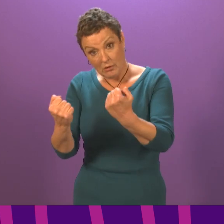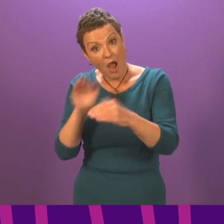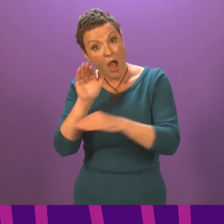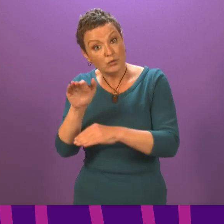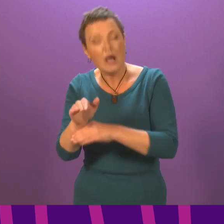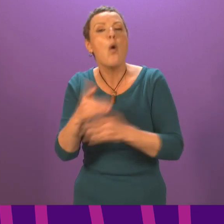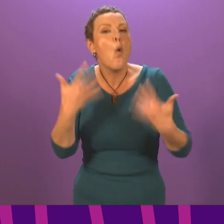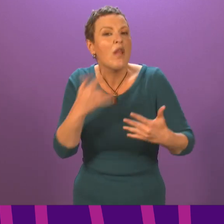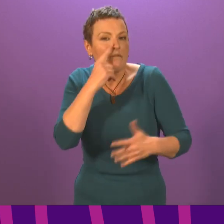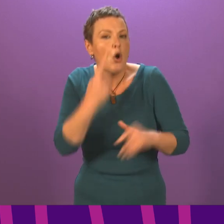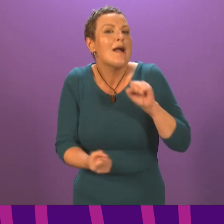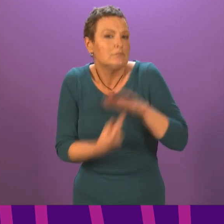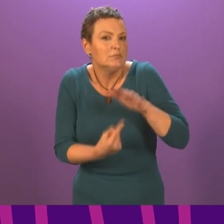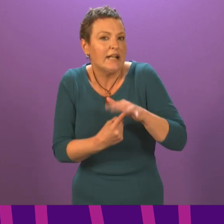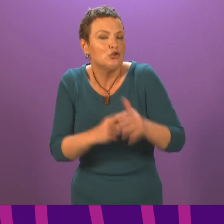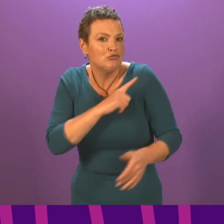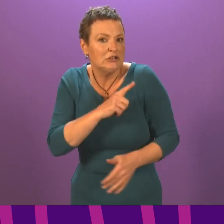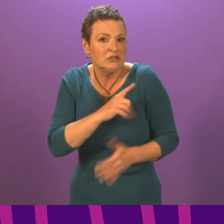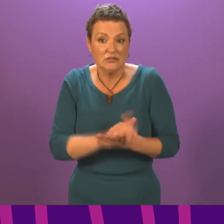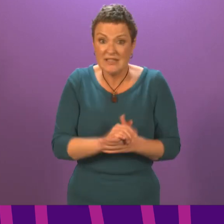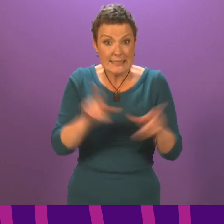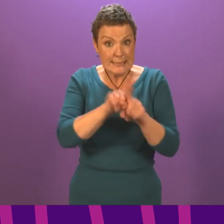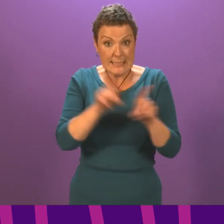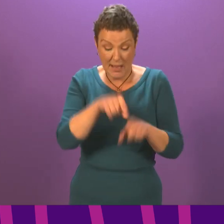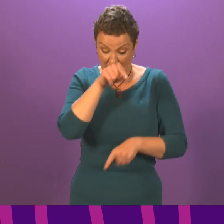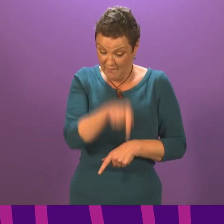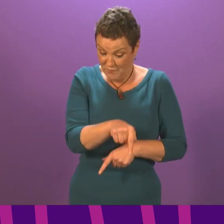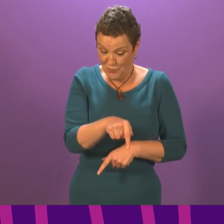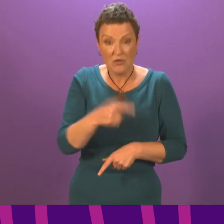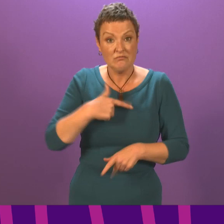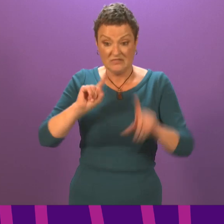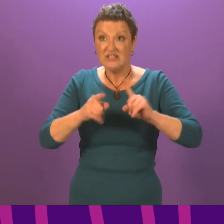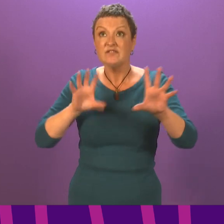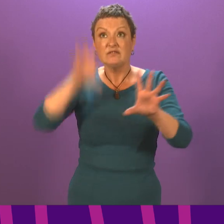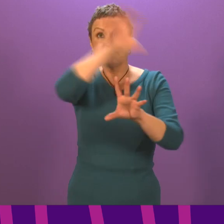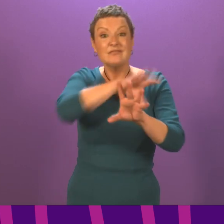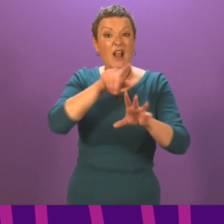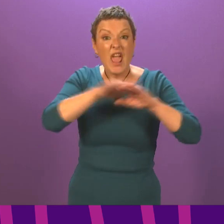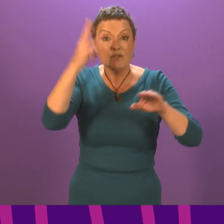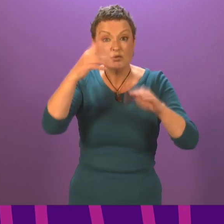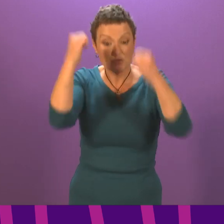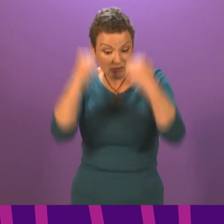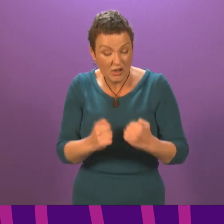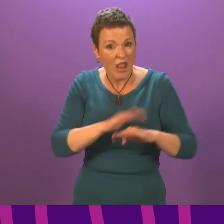area unless that is essential; people from other parts of the country should not go into level 3 areas unless that is essential.